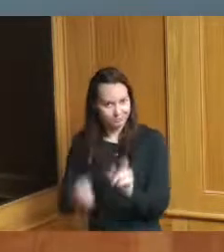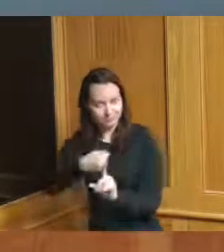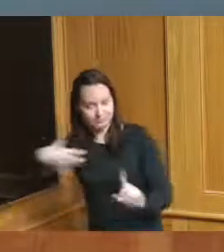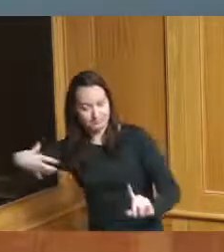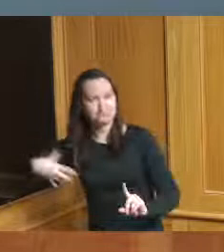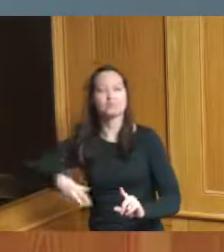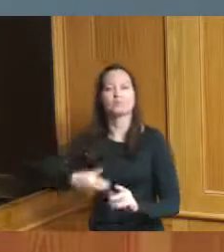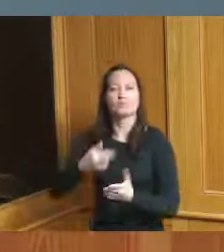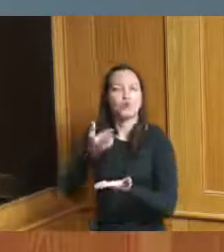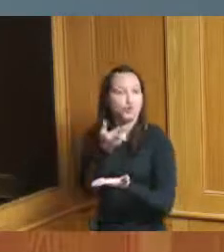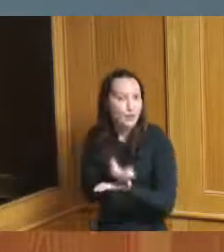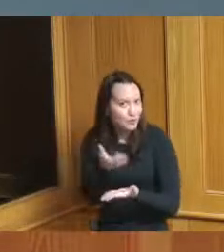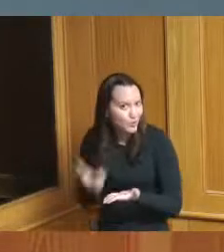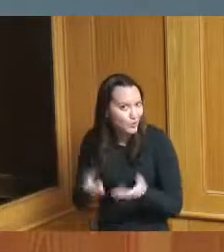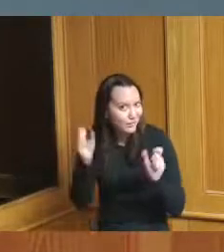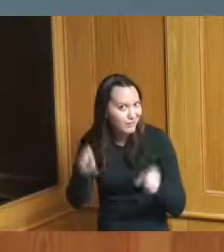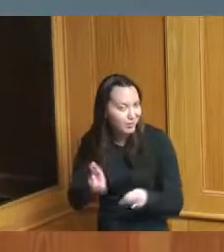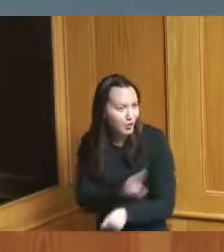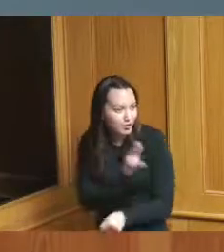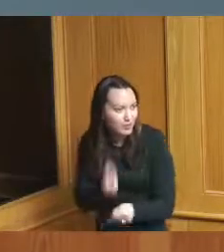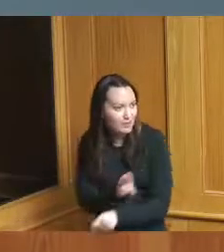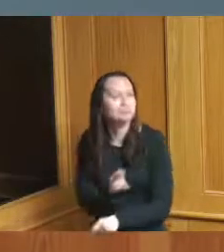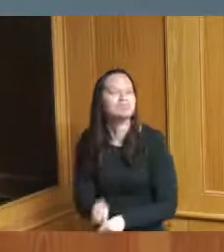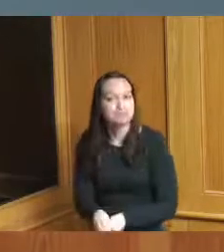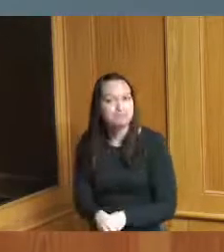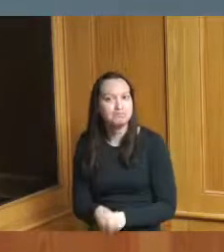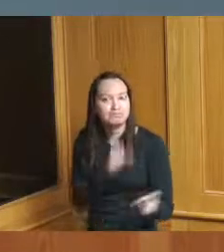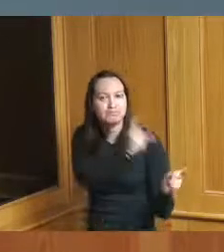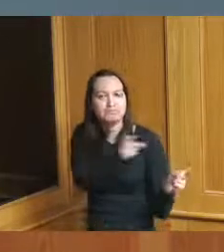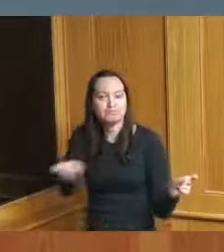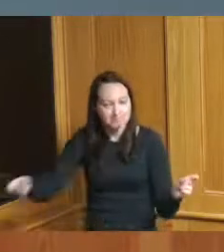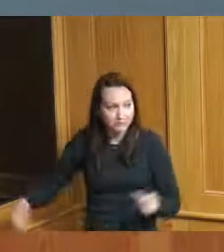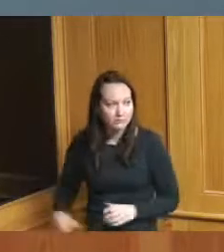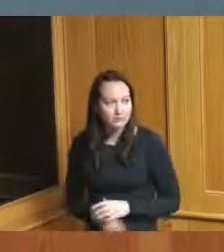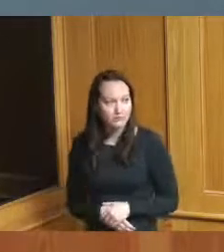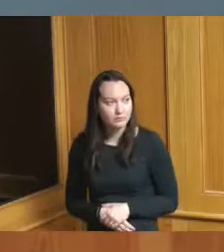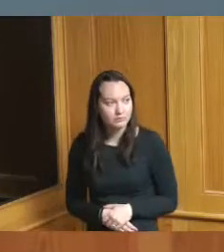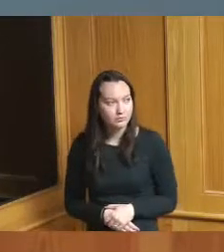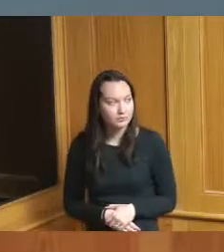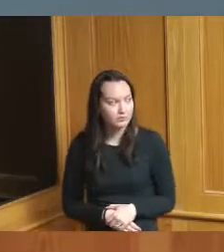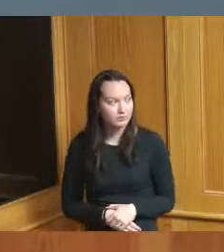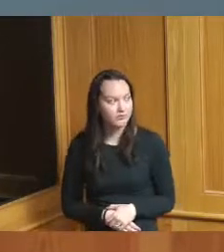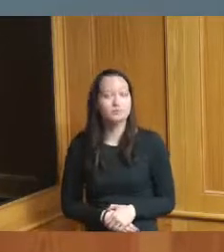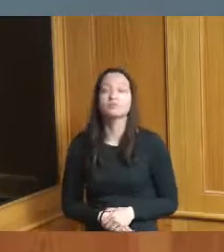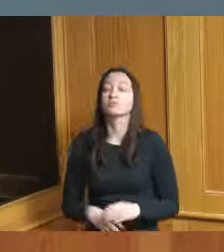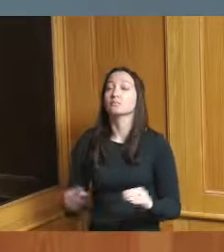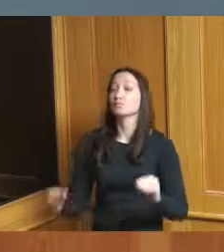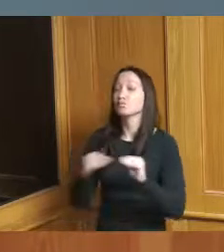the resources that can be allocated be it further resolved that the board of county